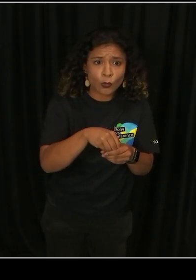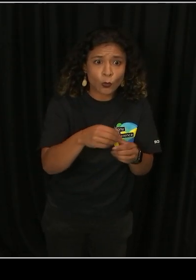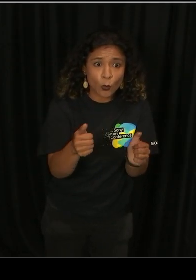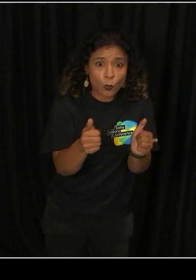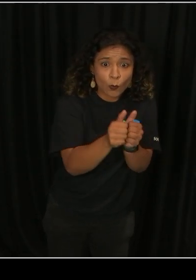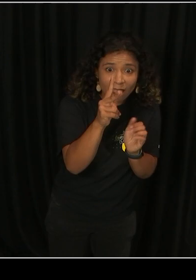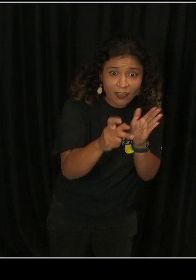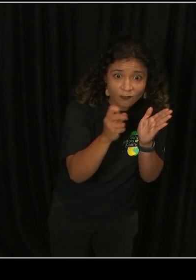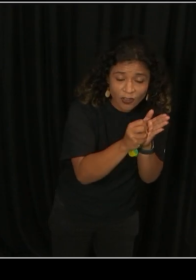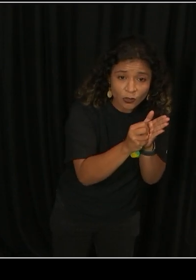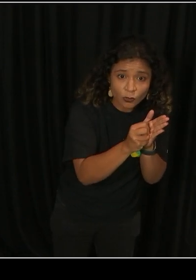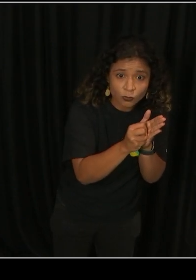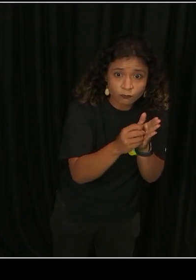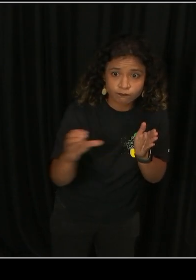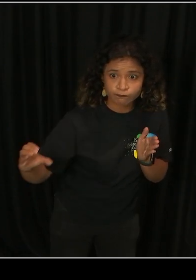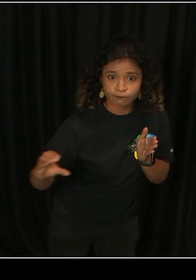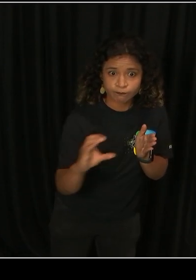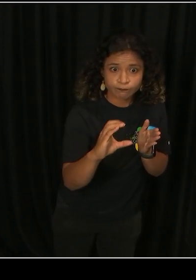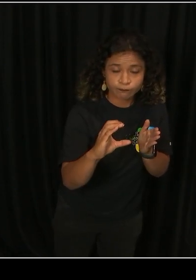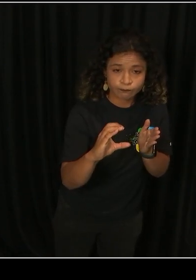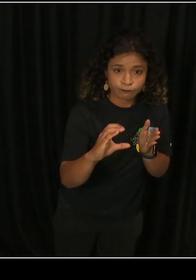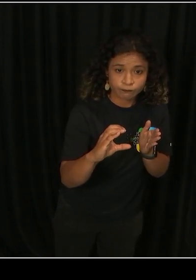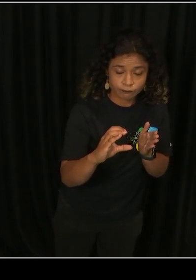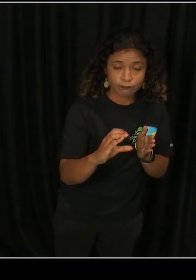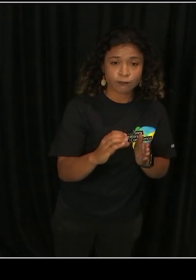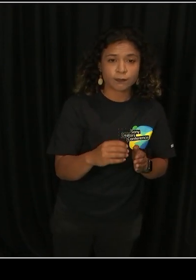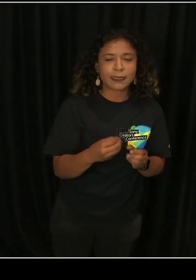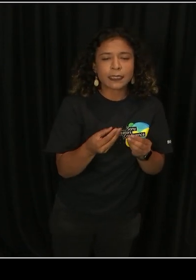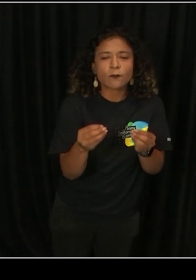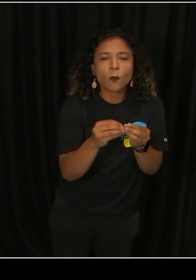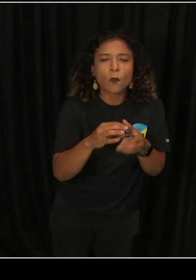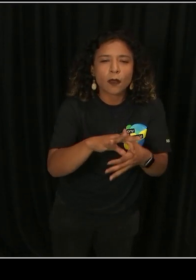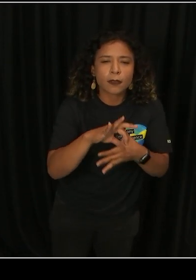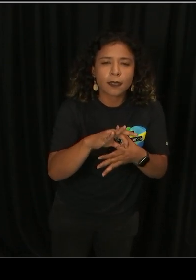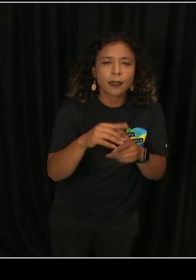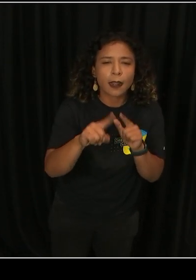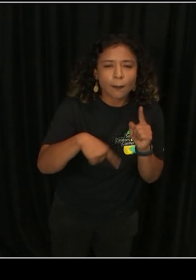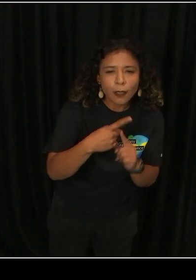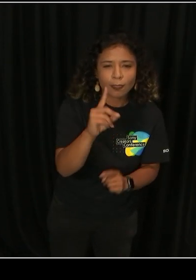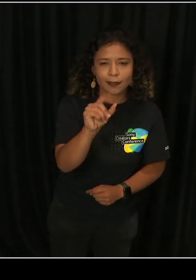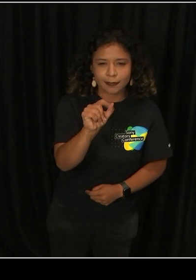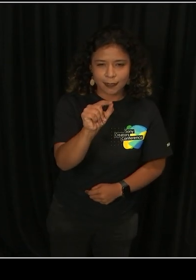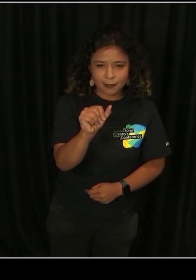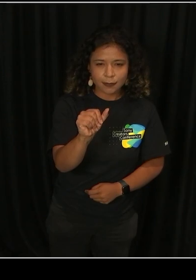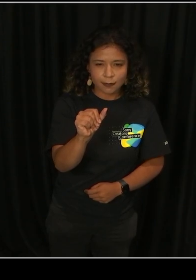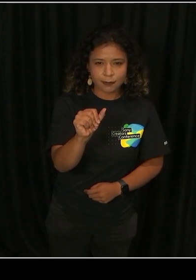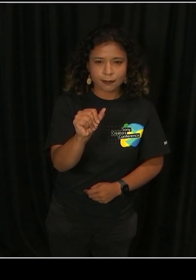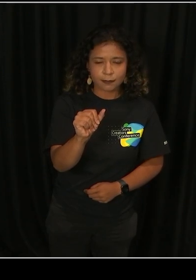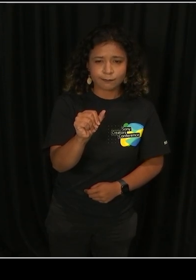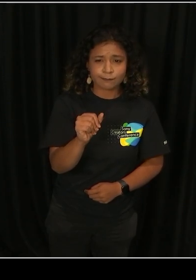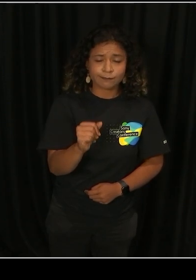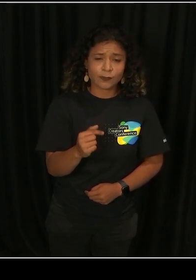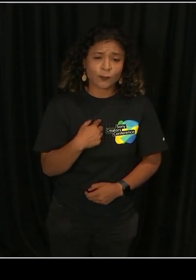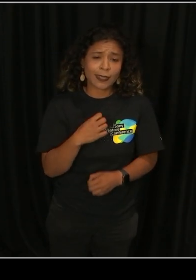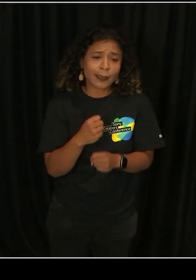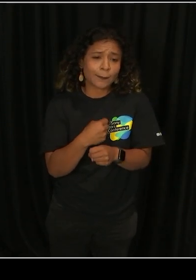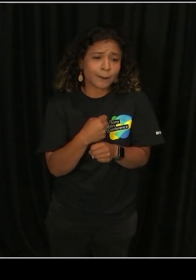and including the context around around the data. So we're effectively making it clearer to the viewer,